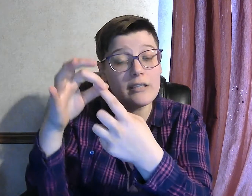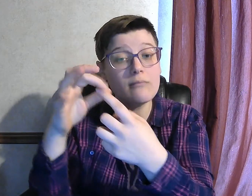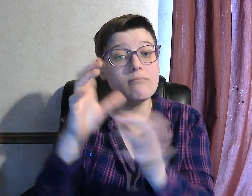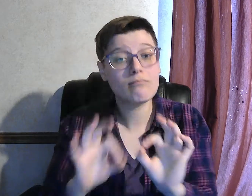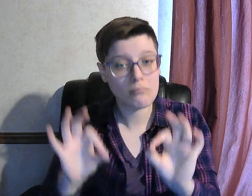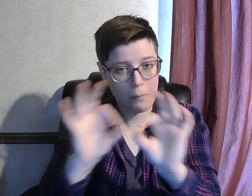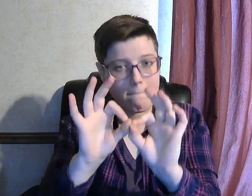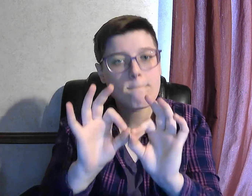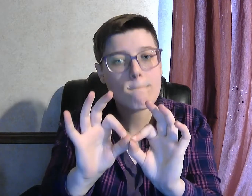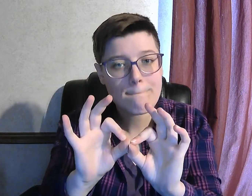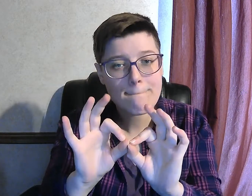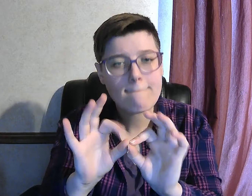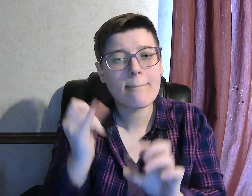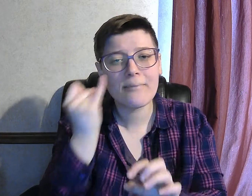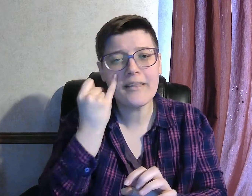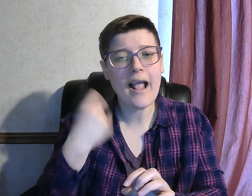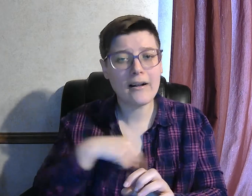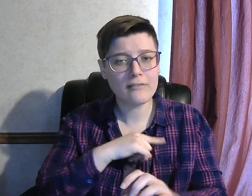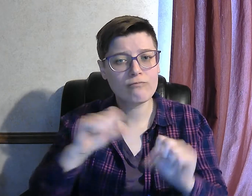Each signed language is unique and important,